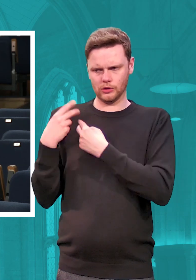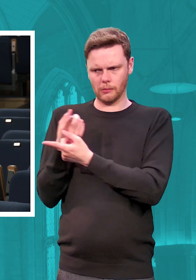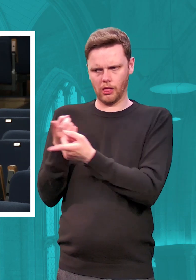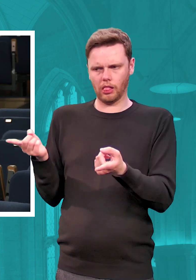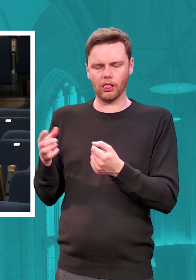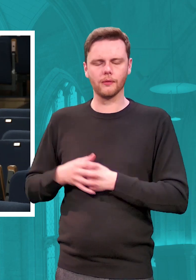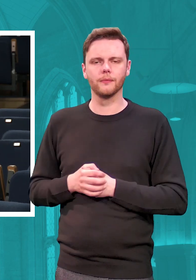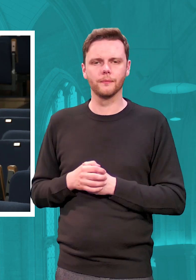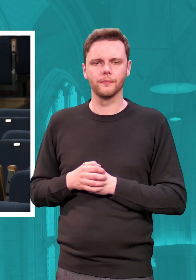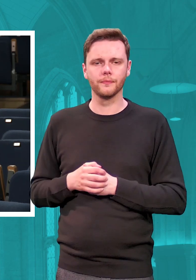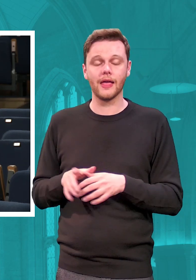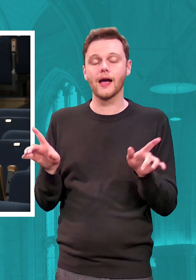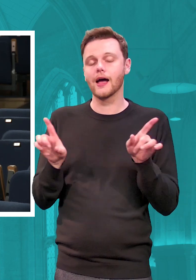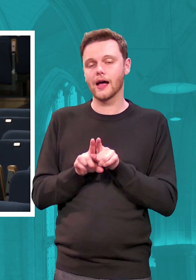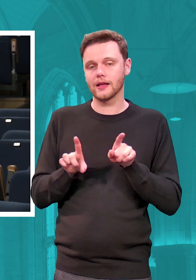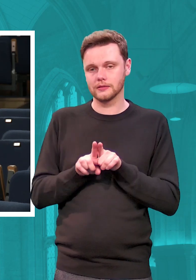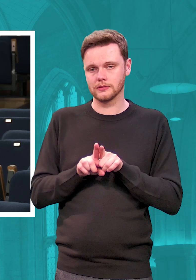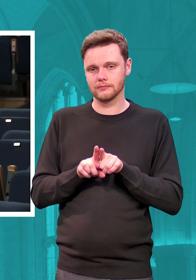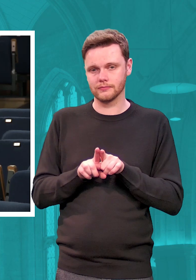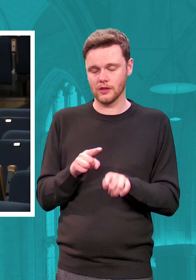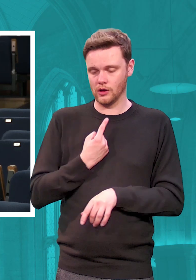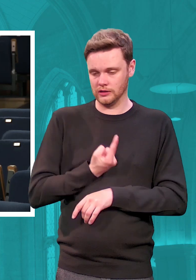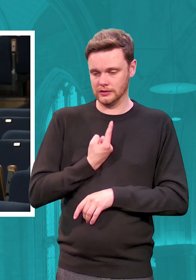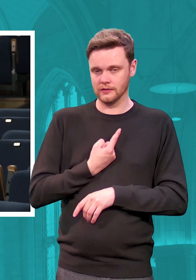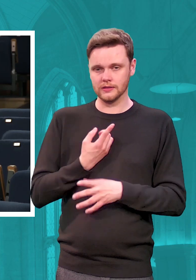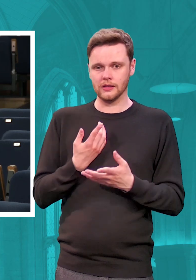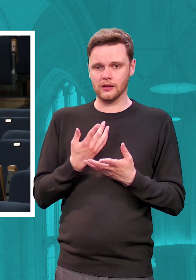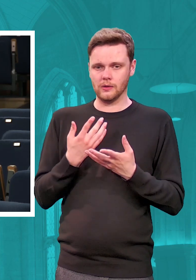And we are placing a high value